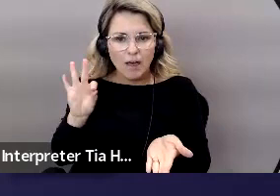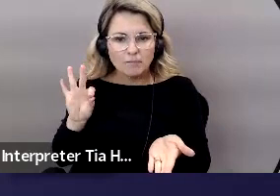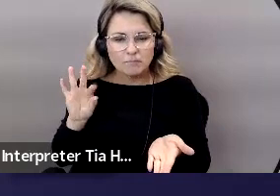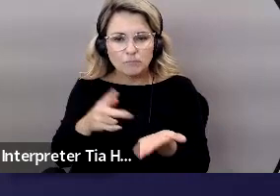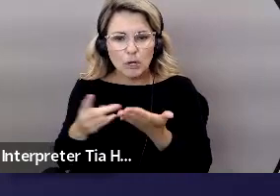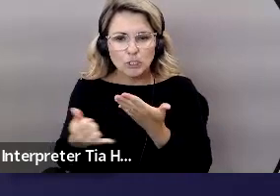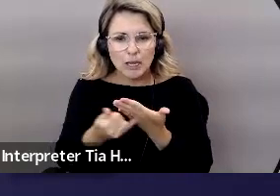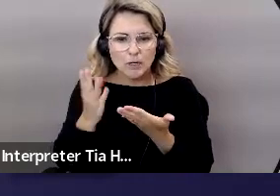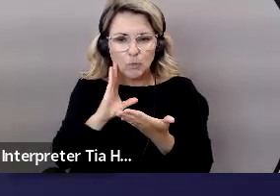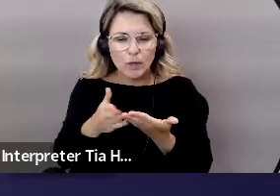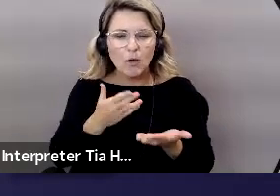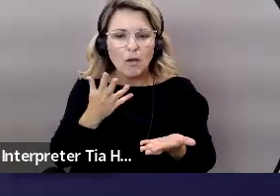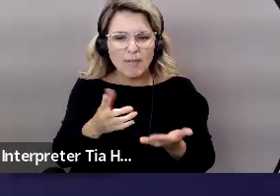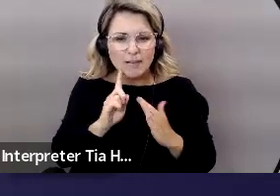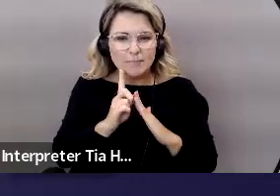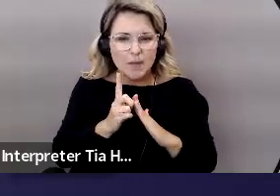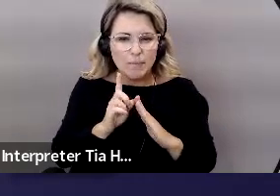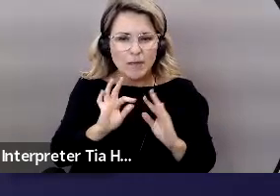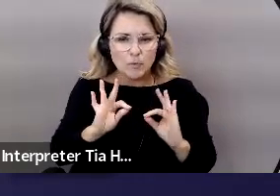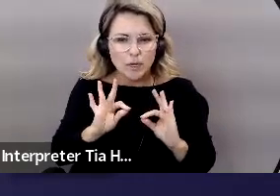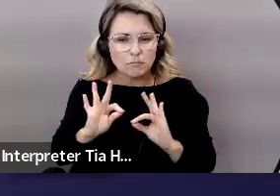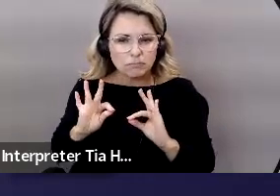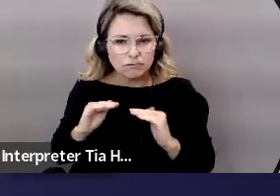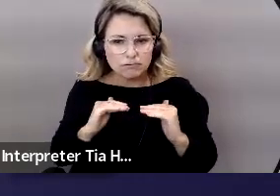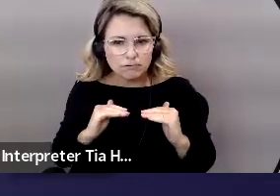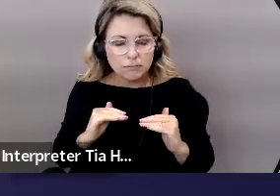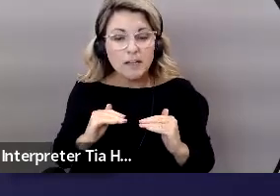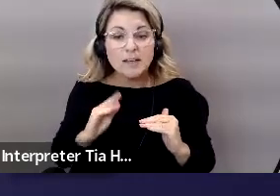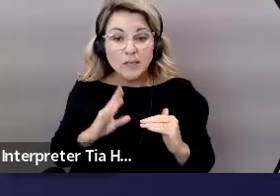going in the moment? And so, that's how you tie into, kind of, quality assurance because you're